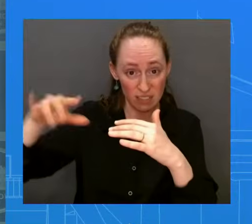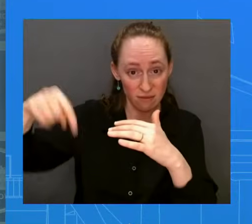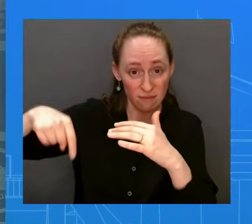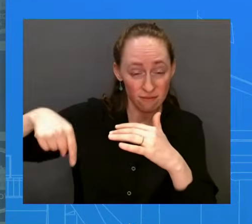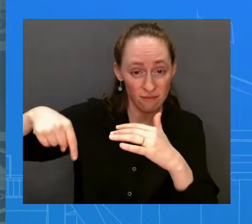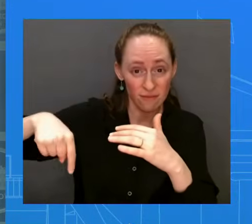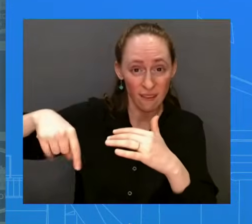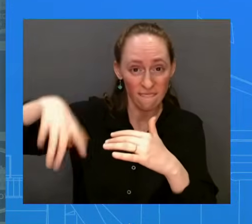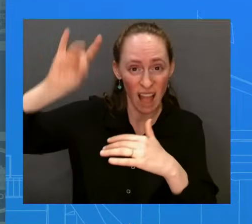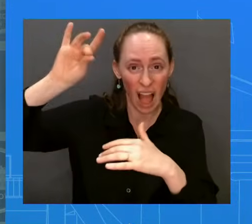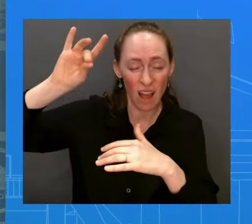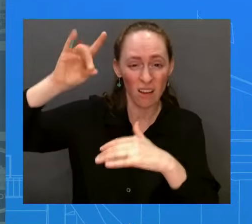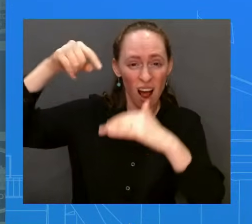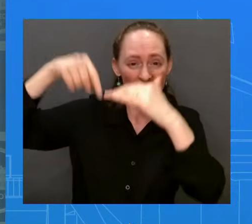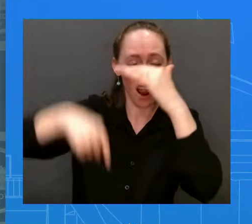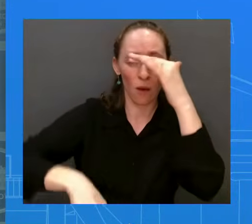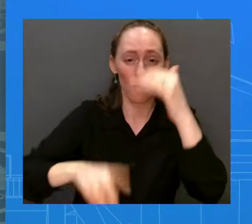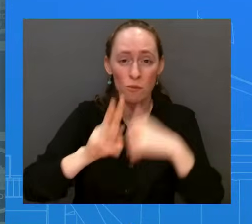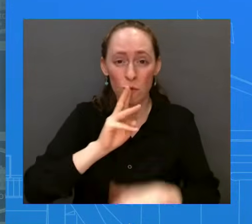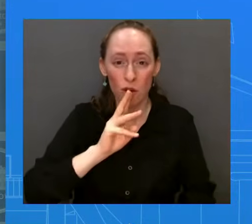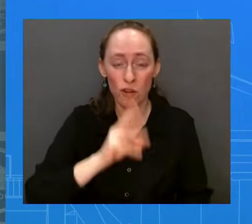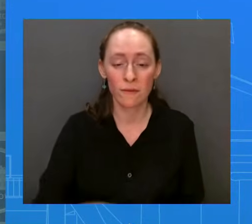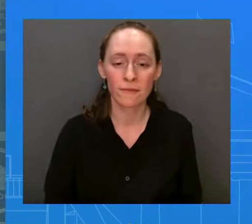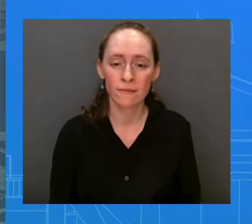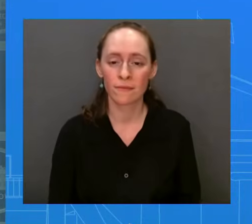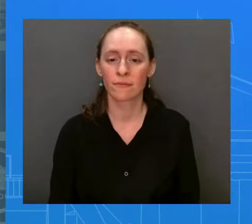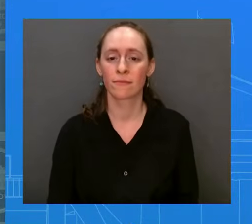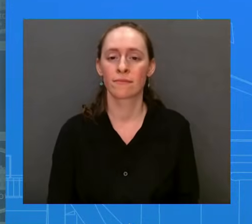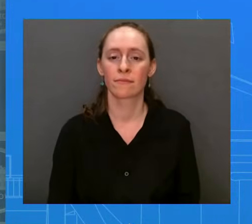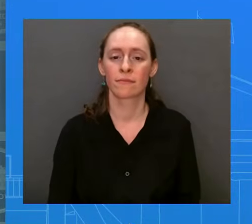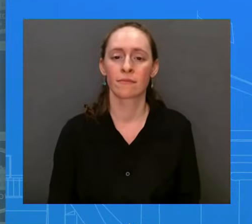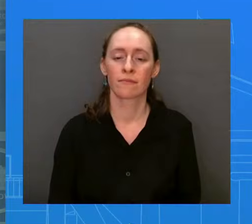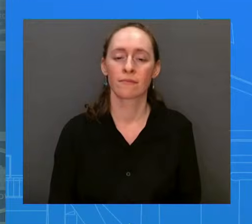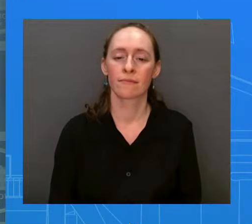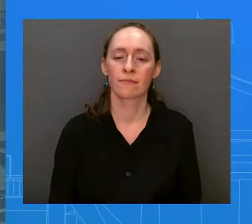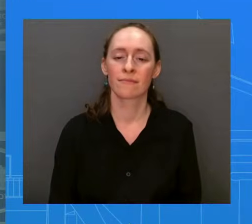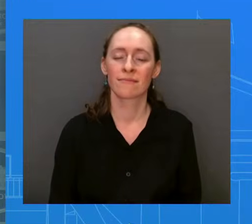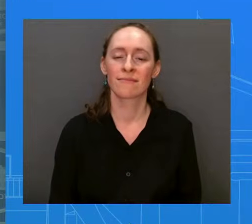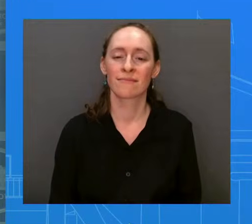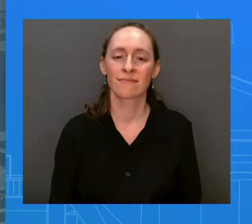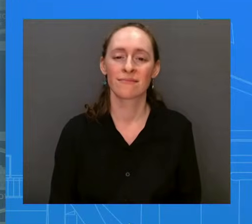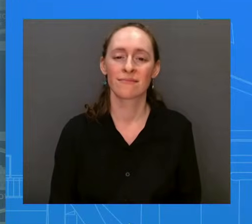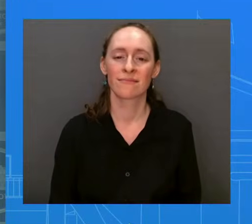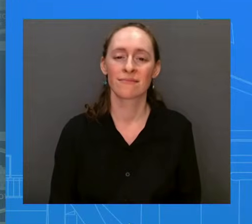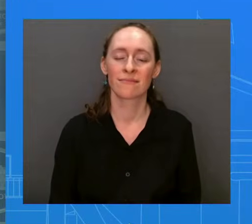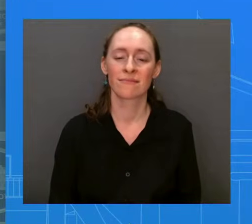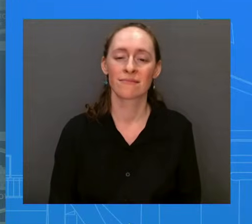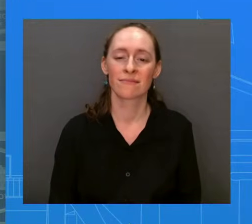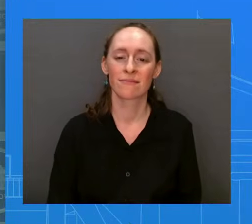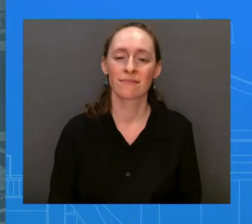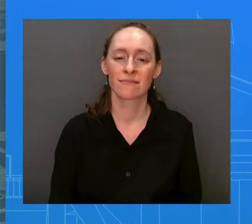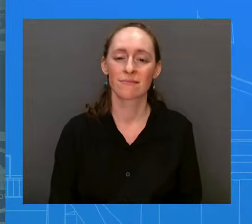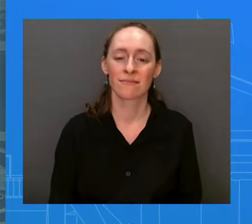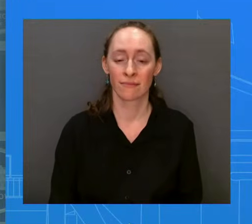like the next day -- actually, that afternoon -- some of the balloon fabric. And in the days since,